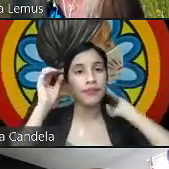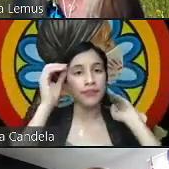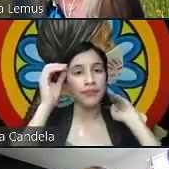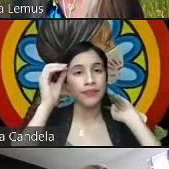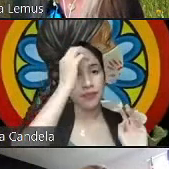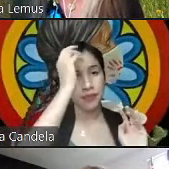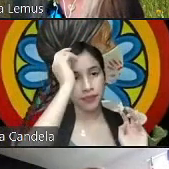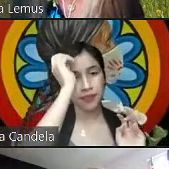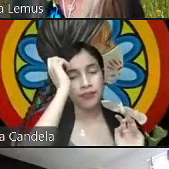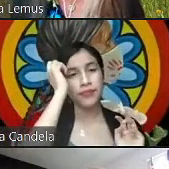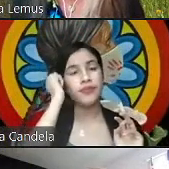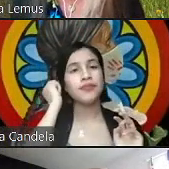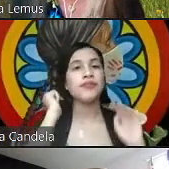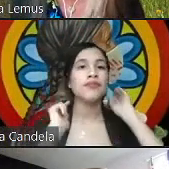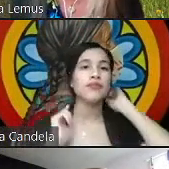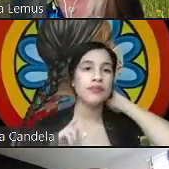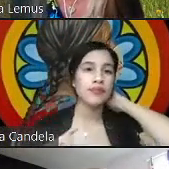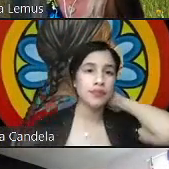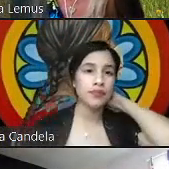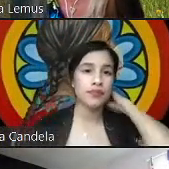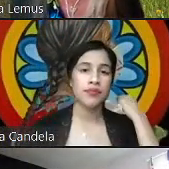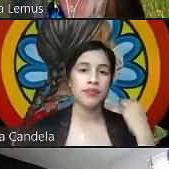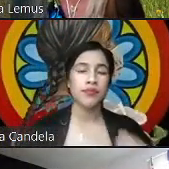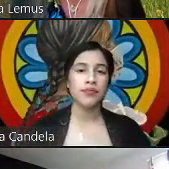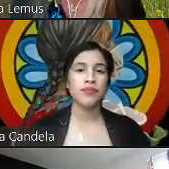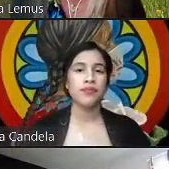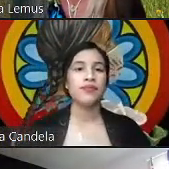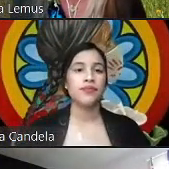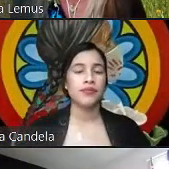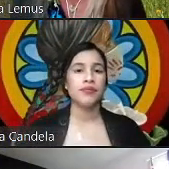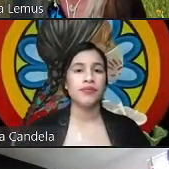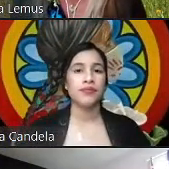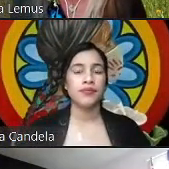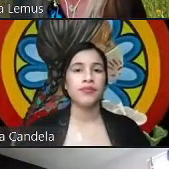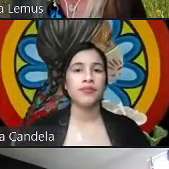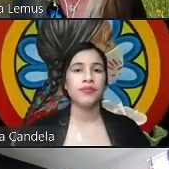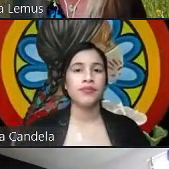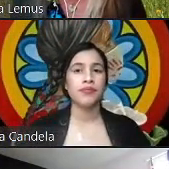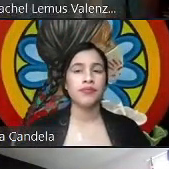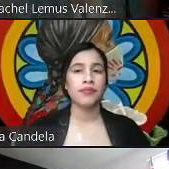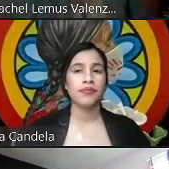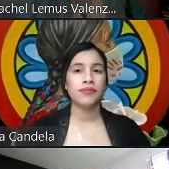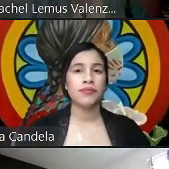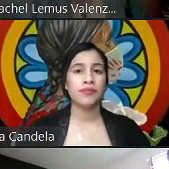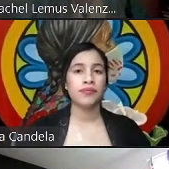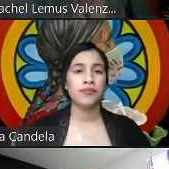So they would ask somebody to ask about this, to talk about this. Jenny.